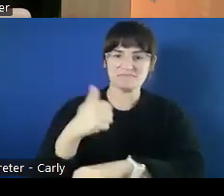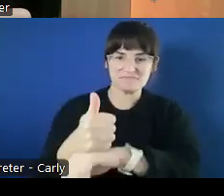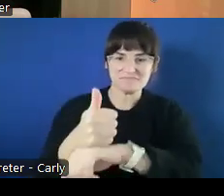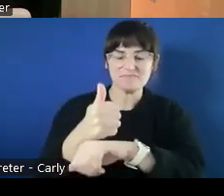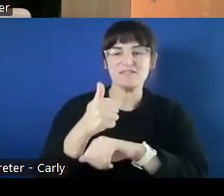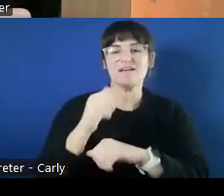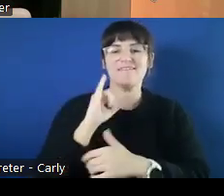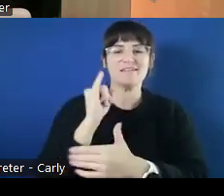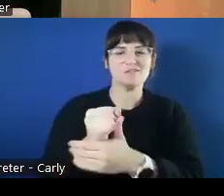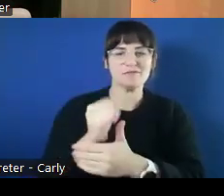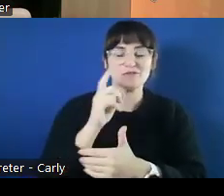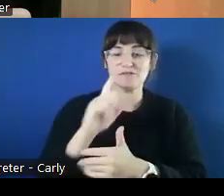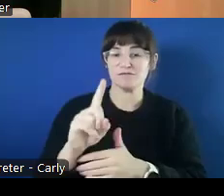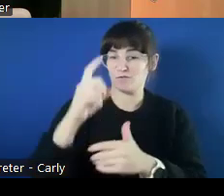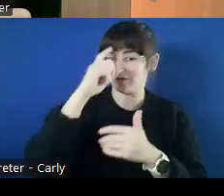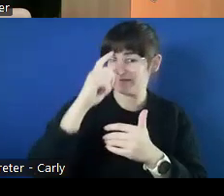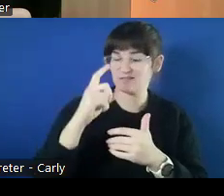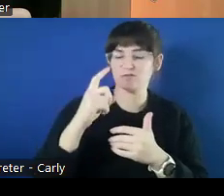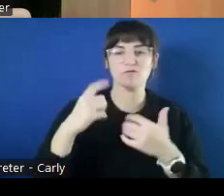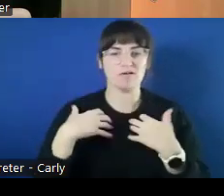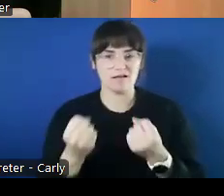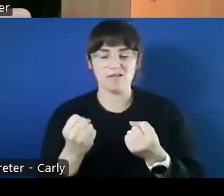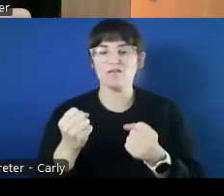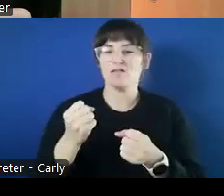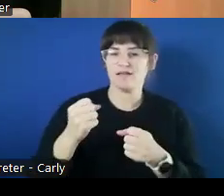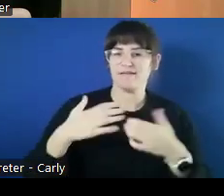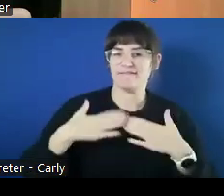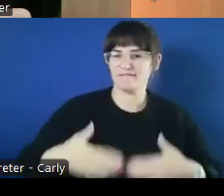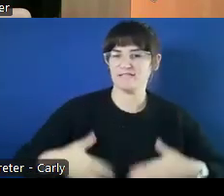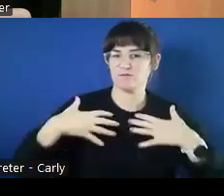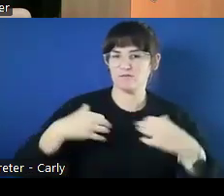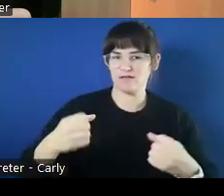to promote mental and physical health in individuals with cardiovascular disease he